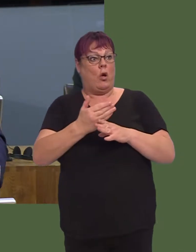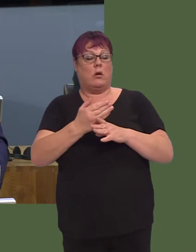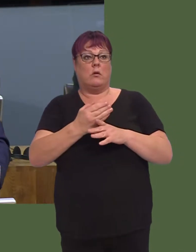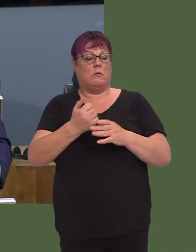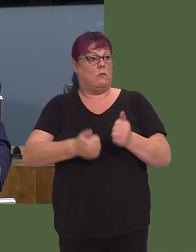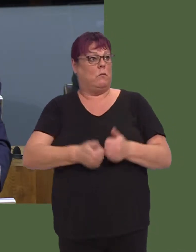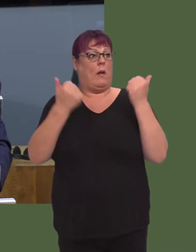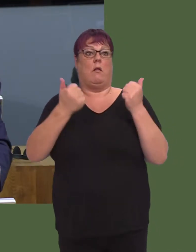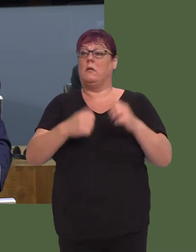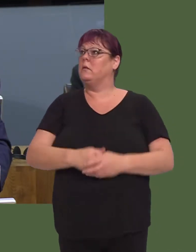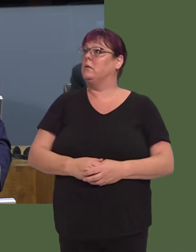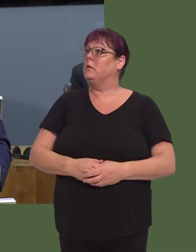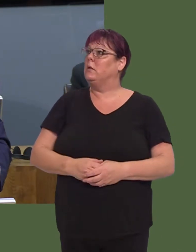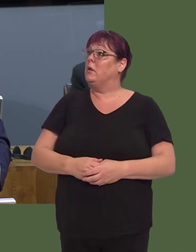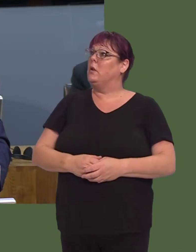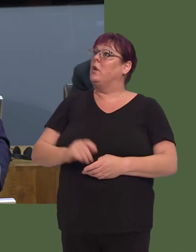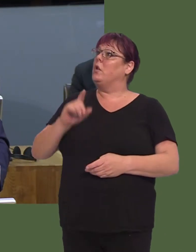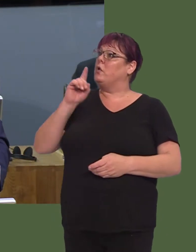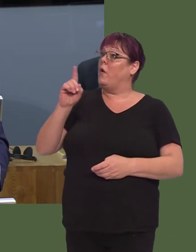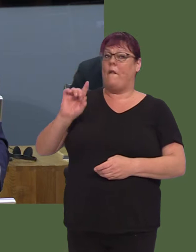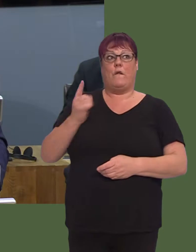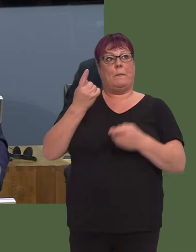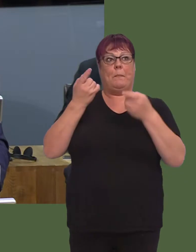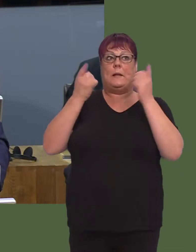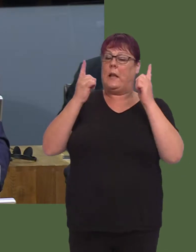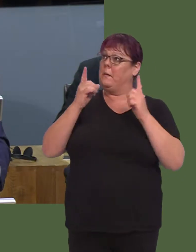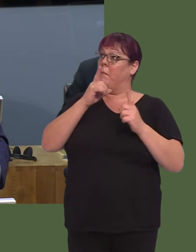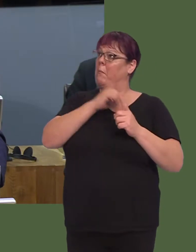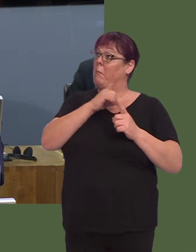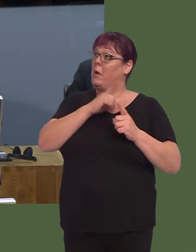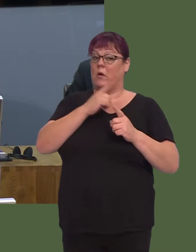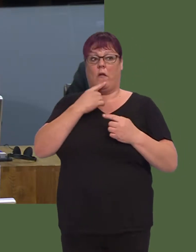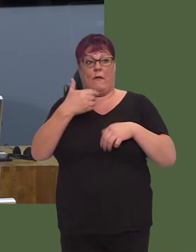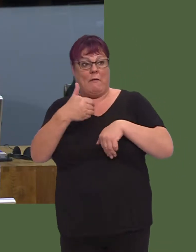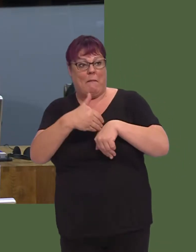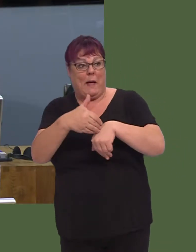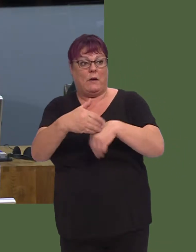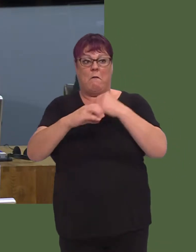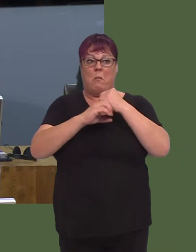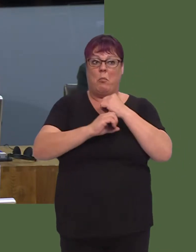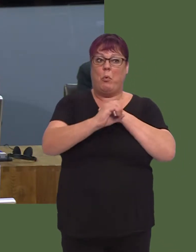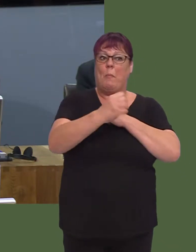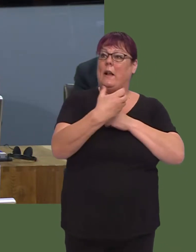to do business effectively and efficiently. So, with that in mind, First Minister, and in light of the very serious impact that the